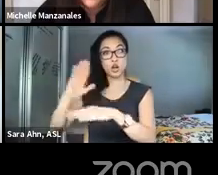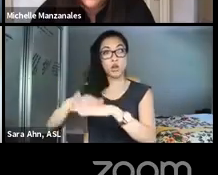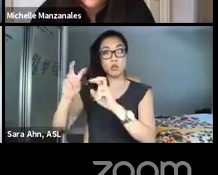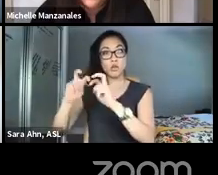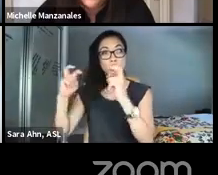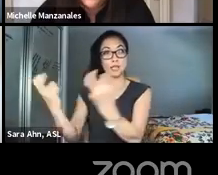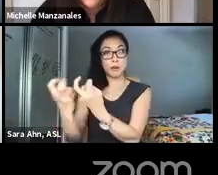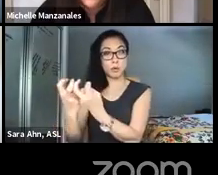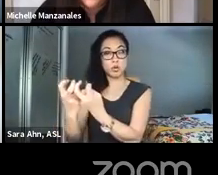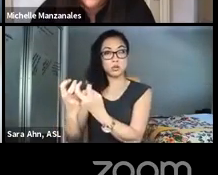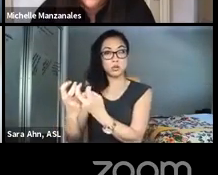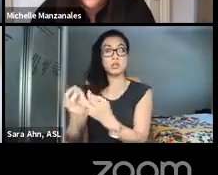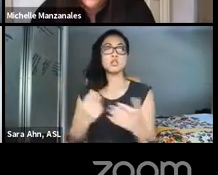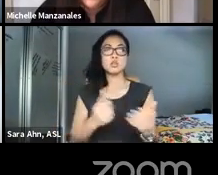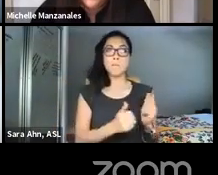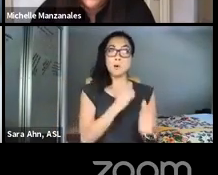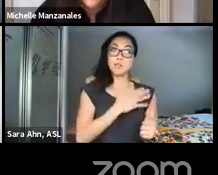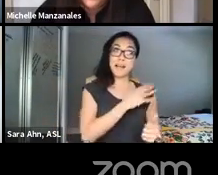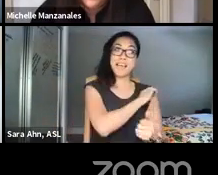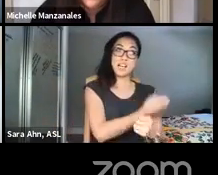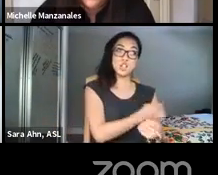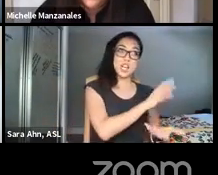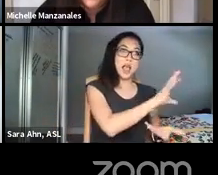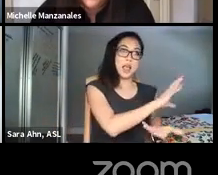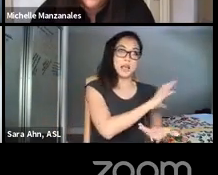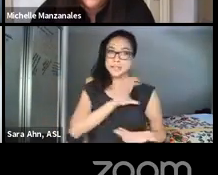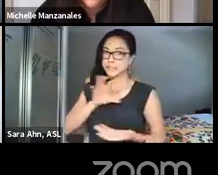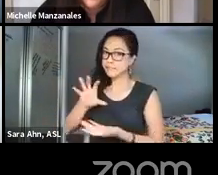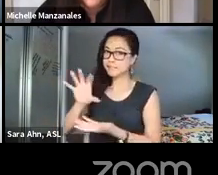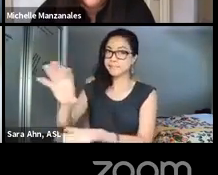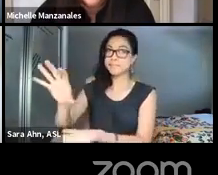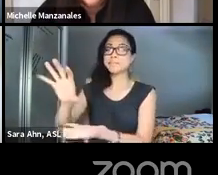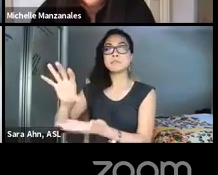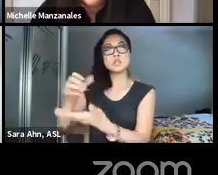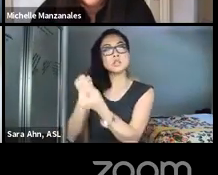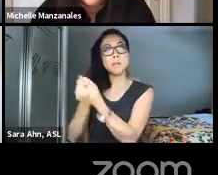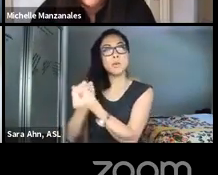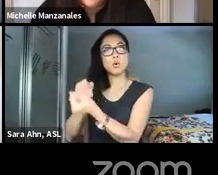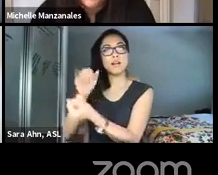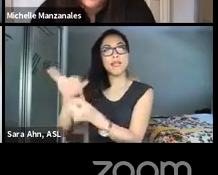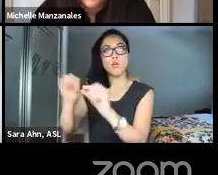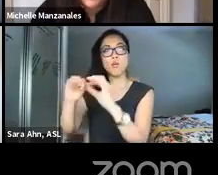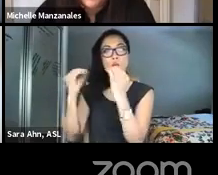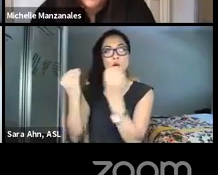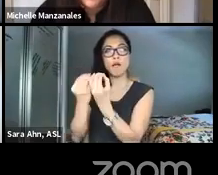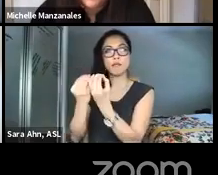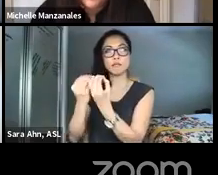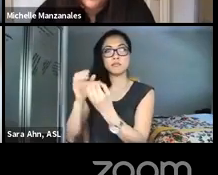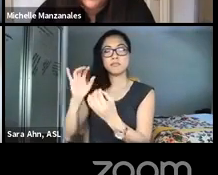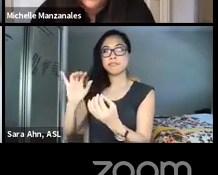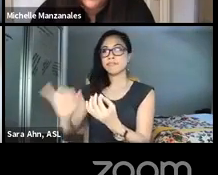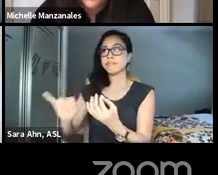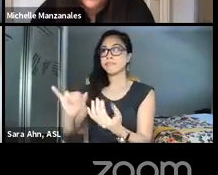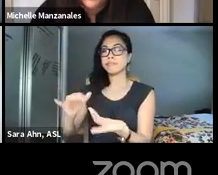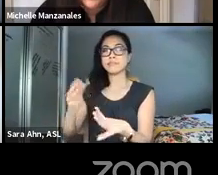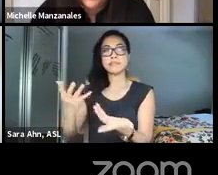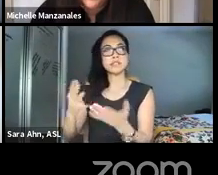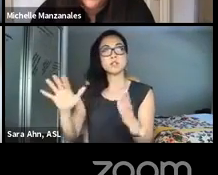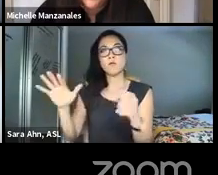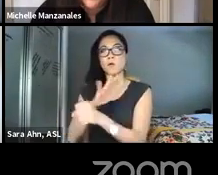why don't you tell us about your experience as a teach are artist and the round table?